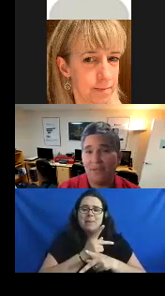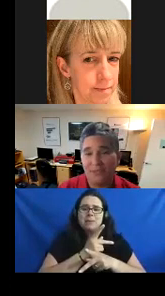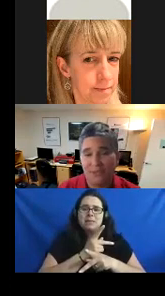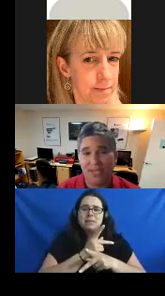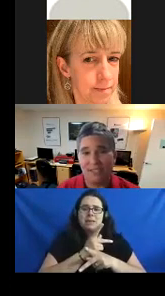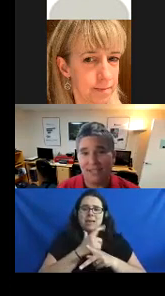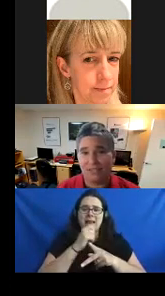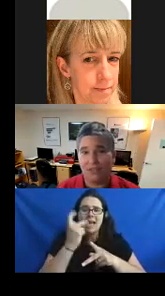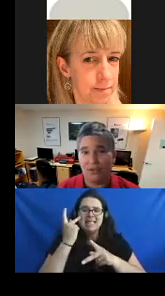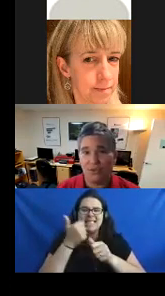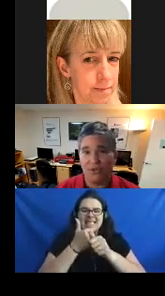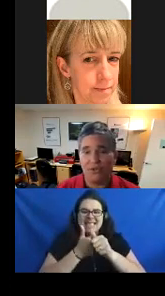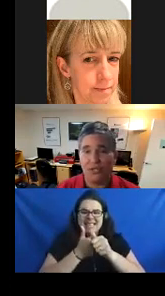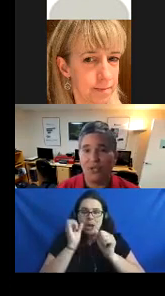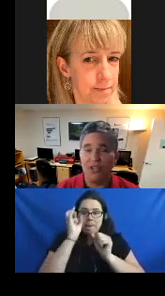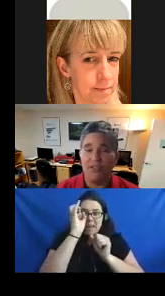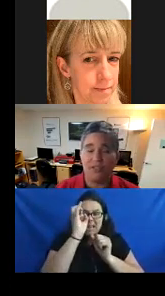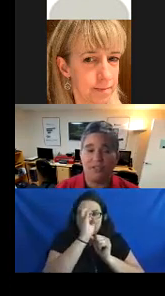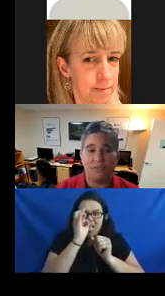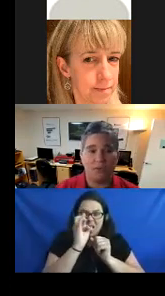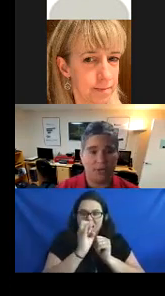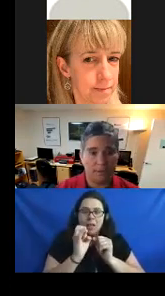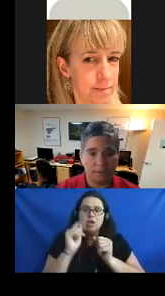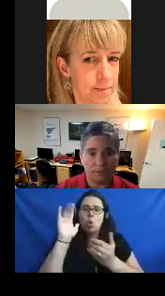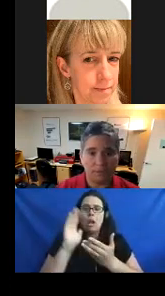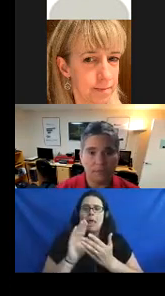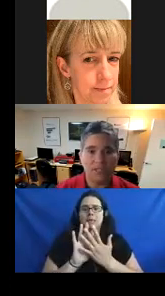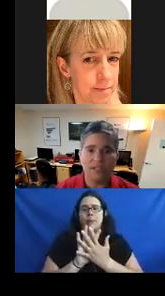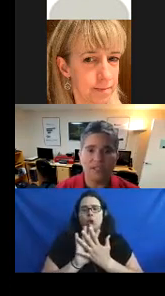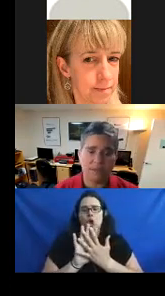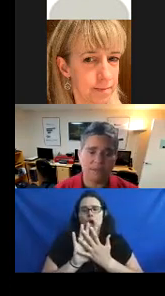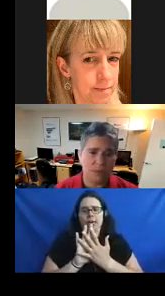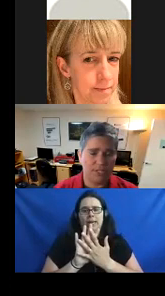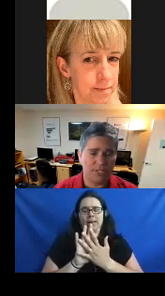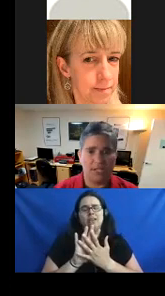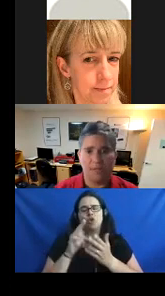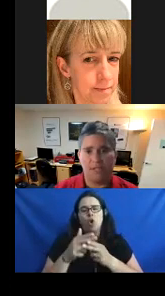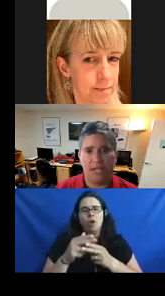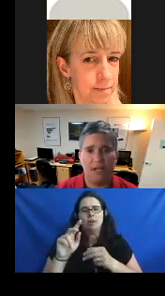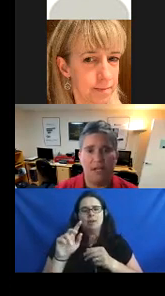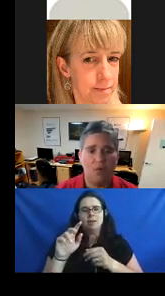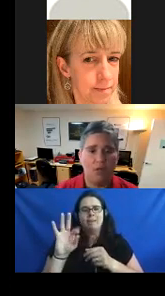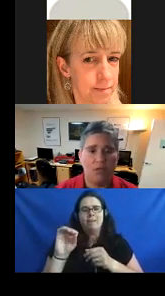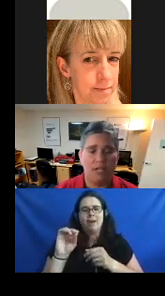PIXELS AS IT GETS LARGER AND LARGER SO IT DOESN'T LOOK AT BLURRY AND SOMETIMES FOCUS ENHANCEMENTS THAT WILL ALLOW